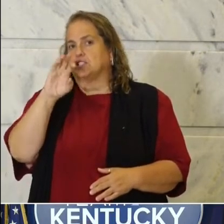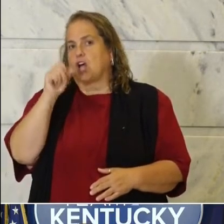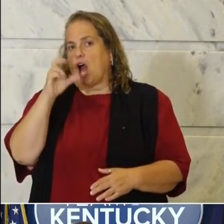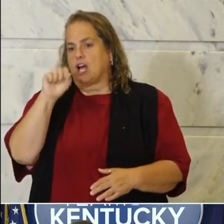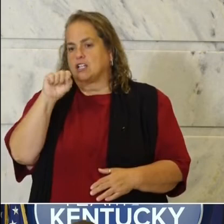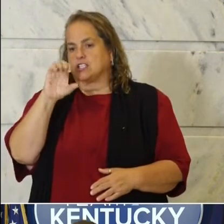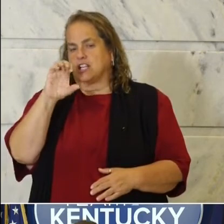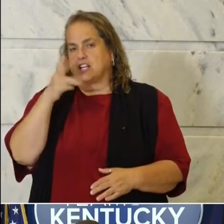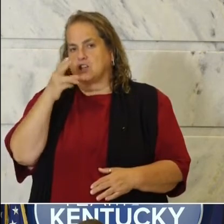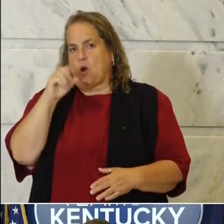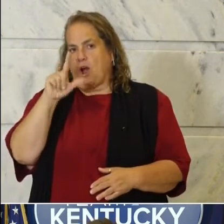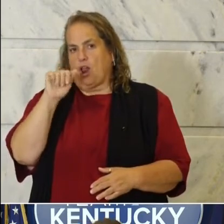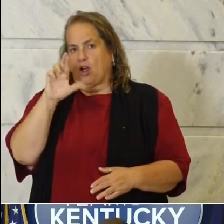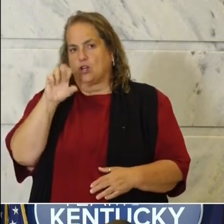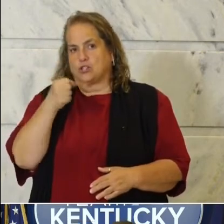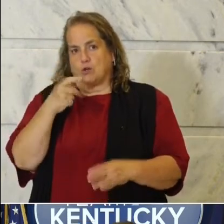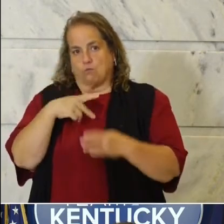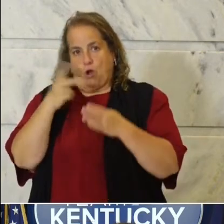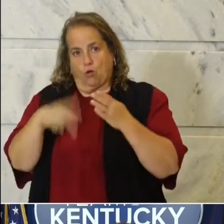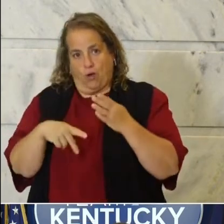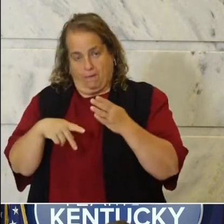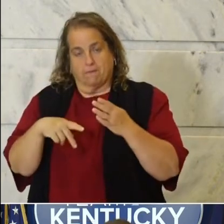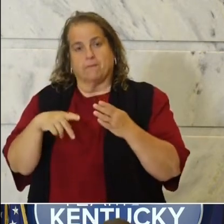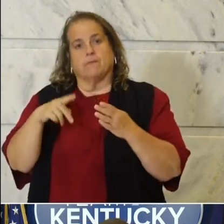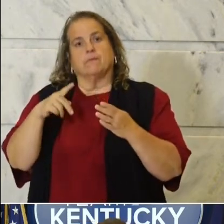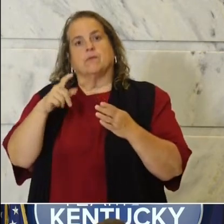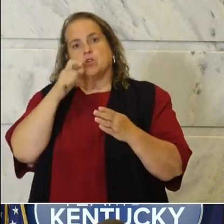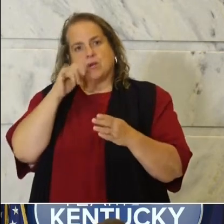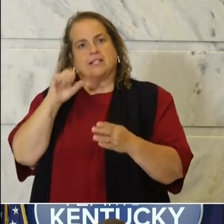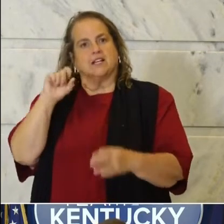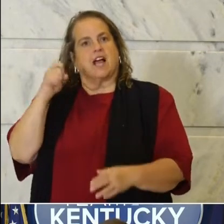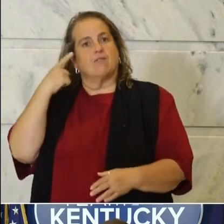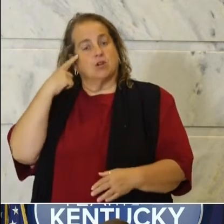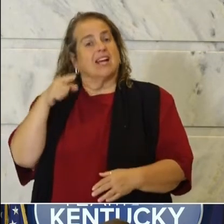program that changed my life, wouldn't be here. I don't think I'd be